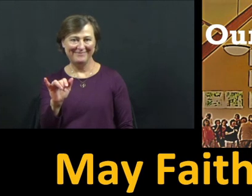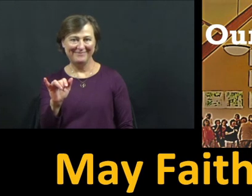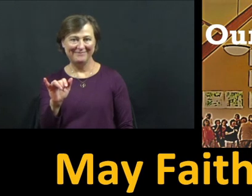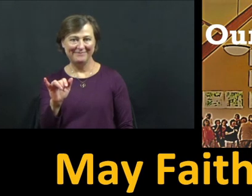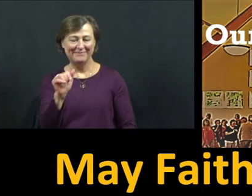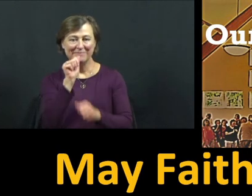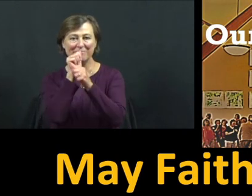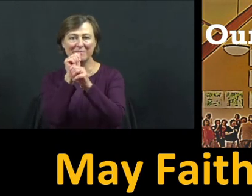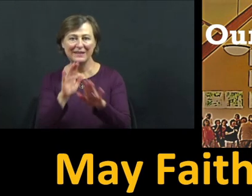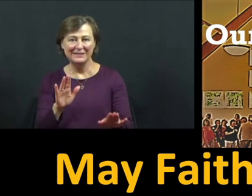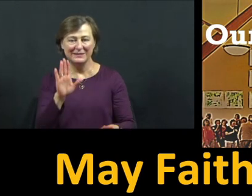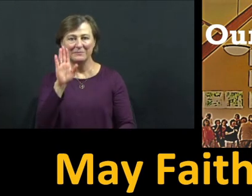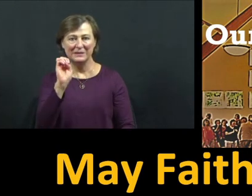Blessed be.